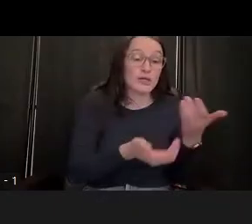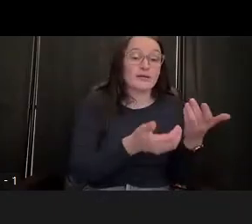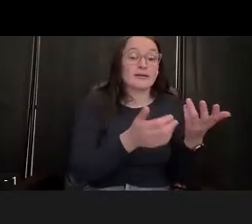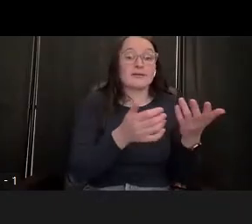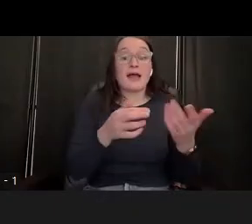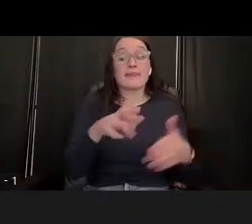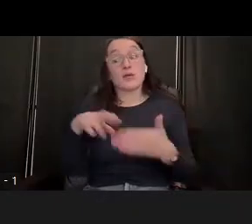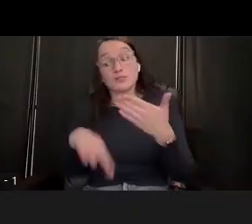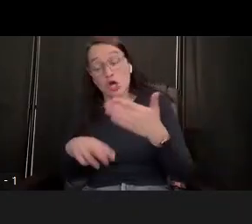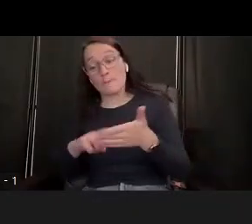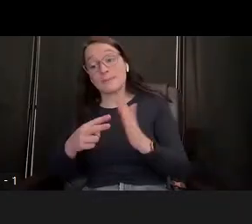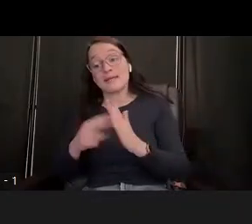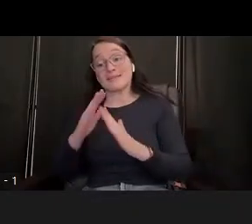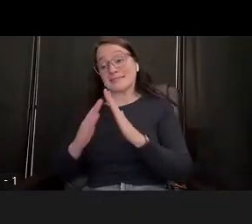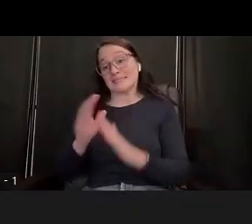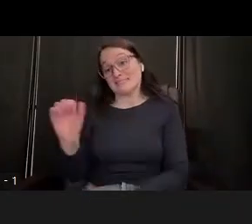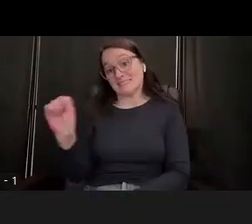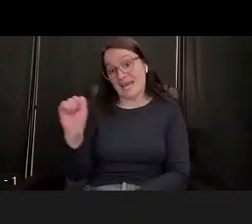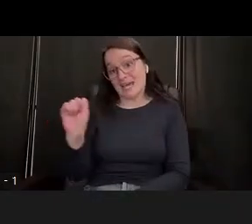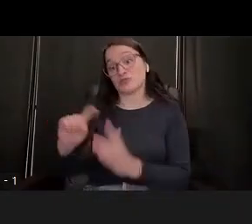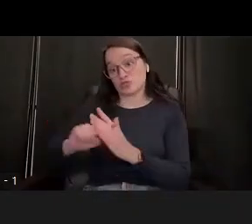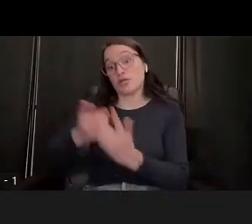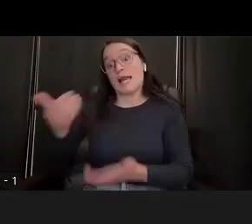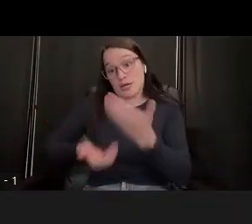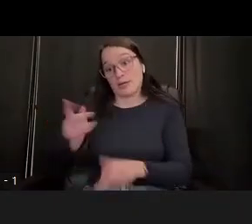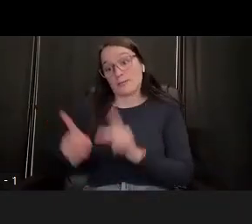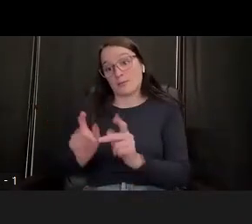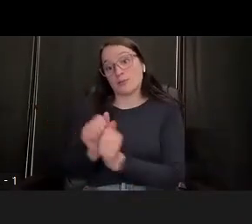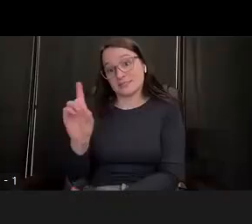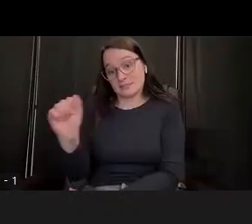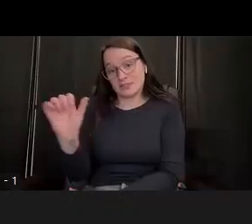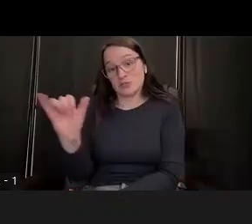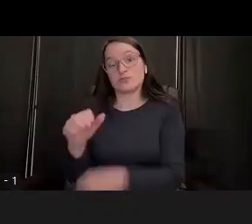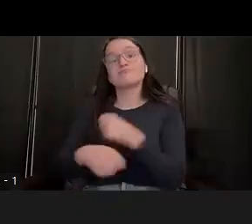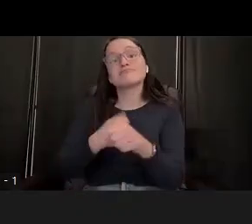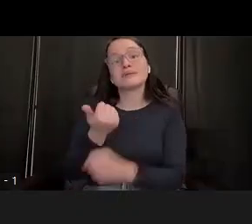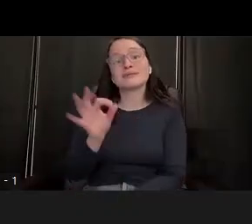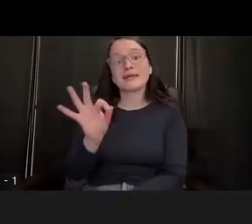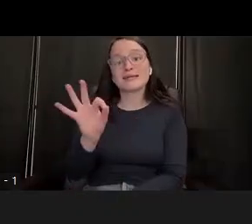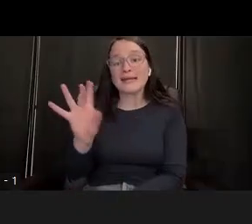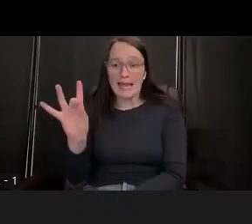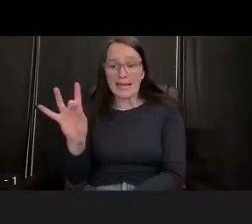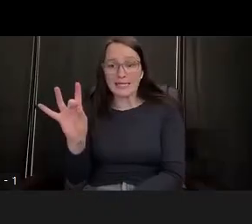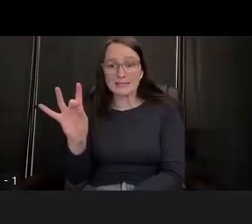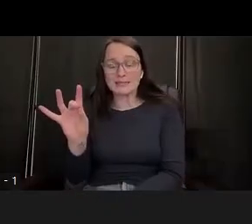to hire folks and so beginning in about 1998 there were about 10 people hired at the City of Seattle.